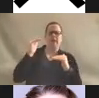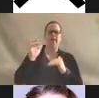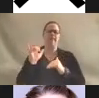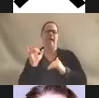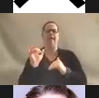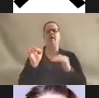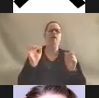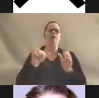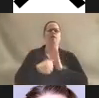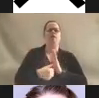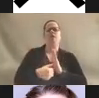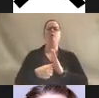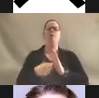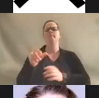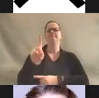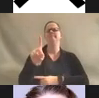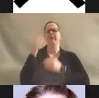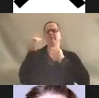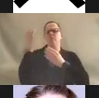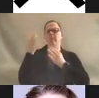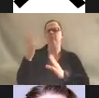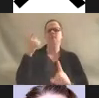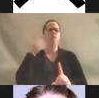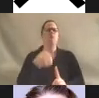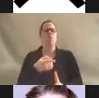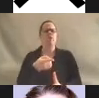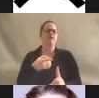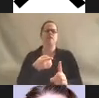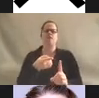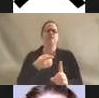or just a final consequence